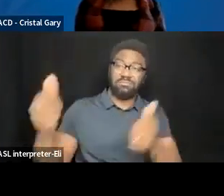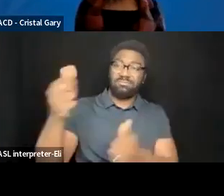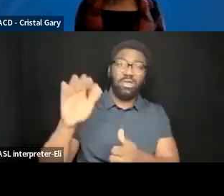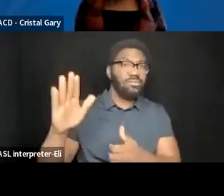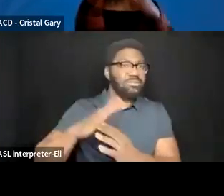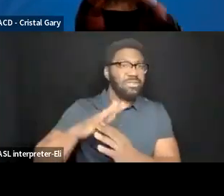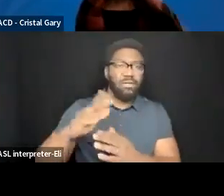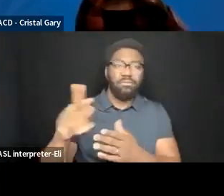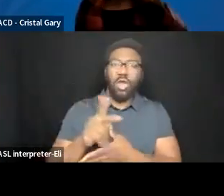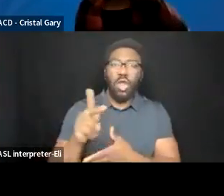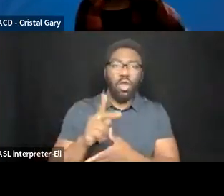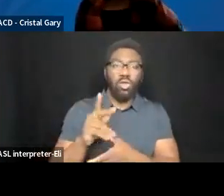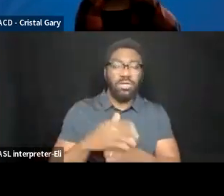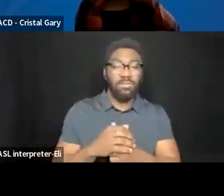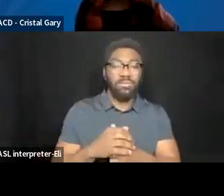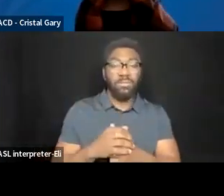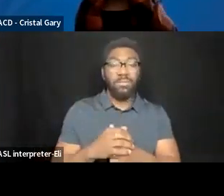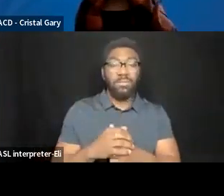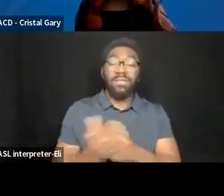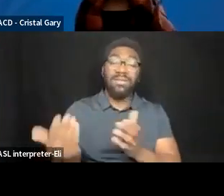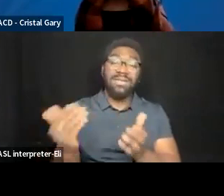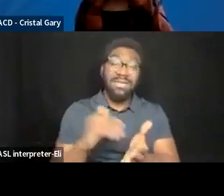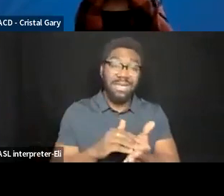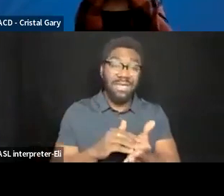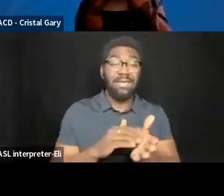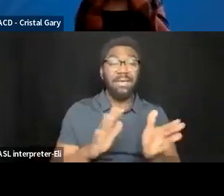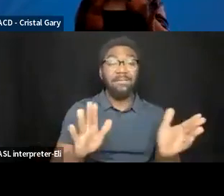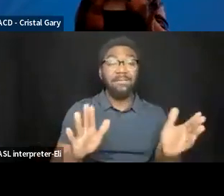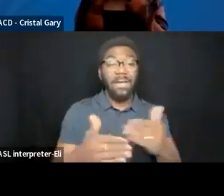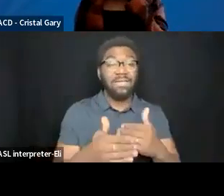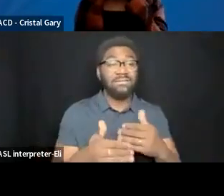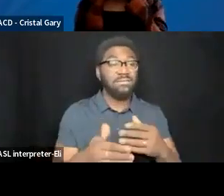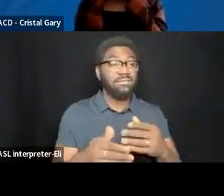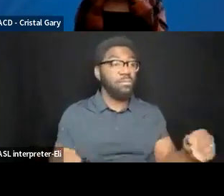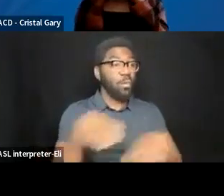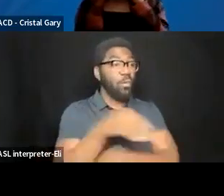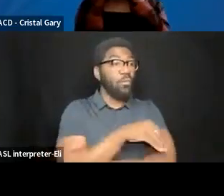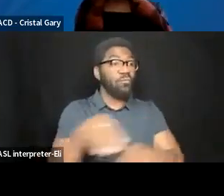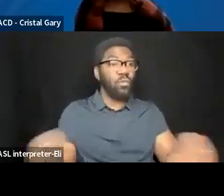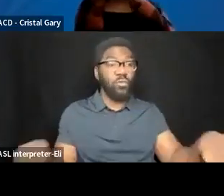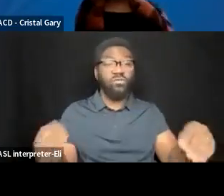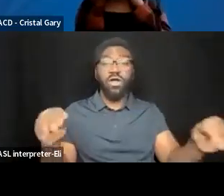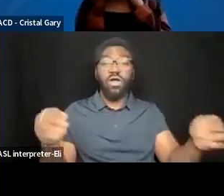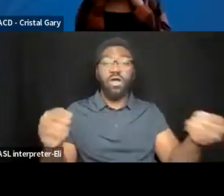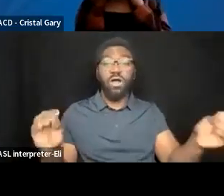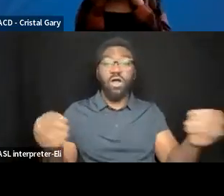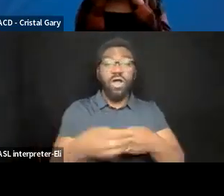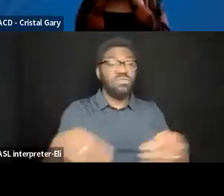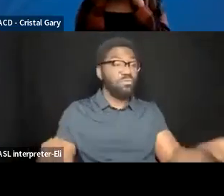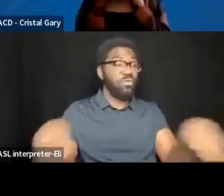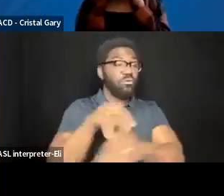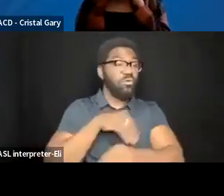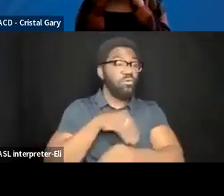that moving boxes doesn't solve things. And that's why we have the whole CDC moving forward that, you know, includes the 21 priority action team